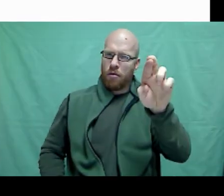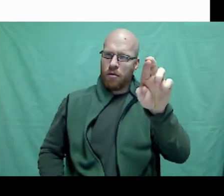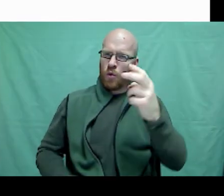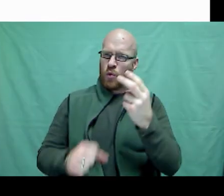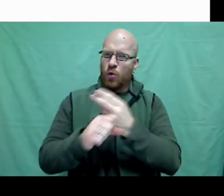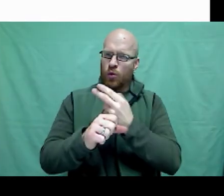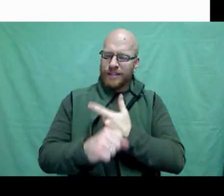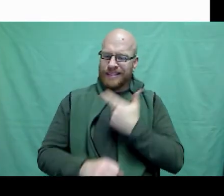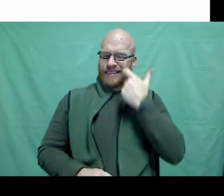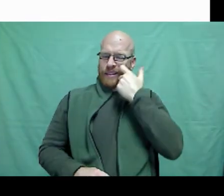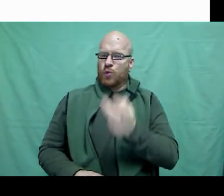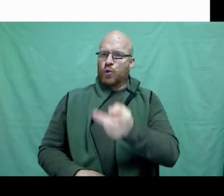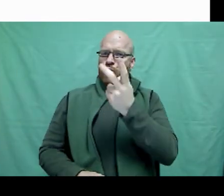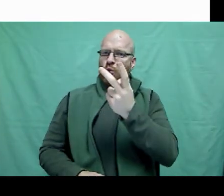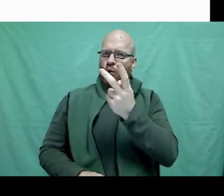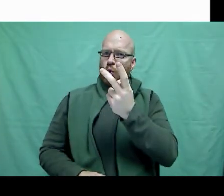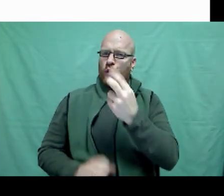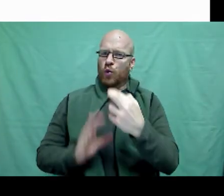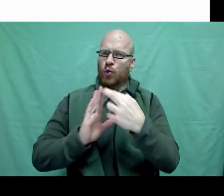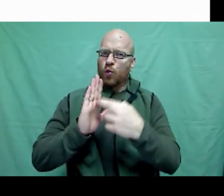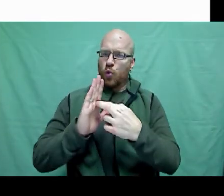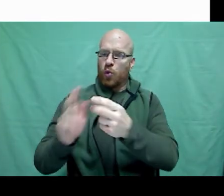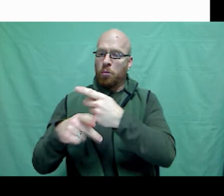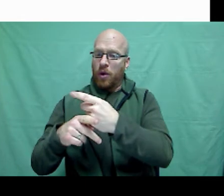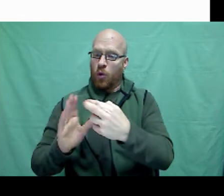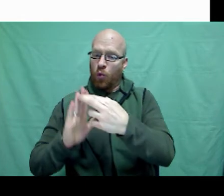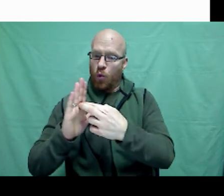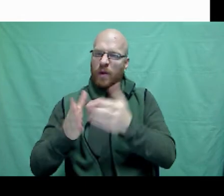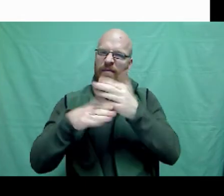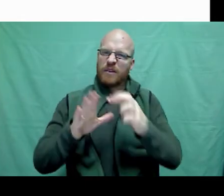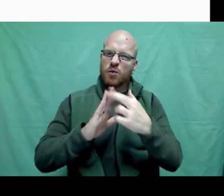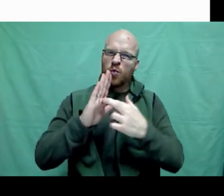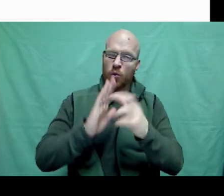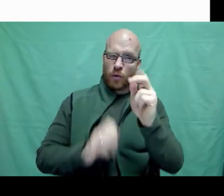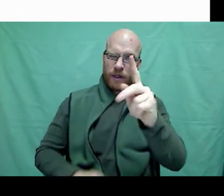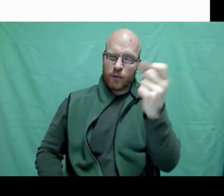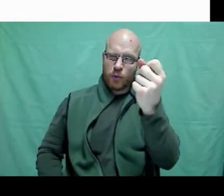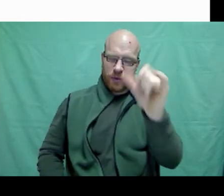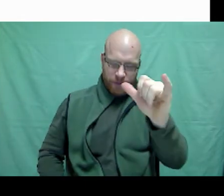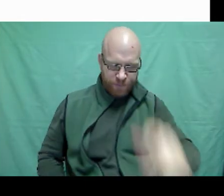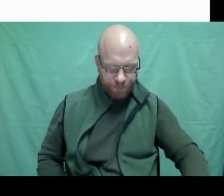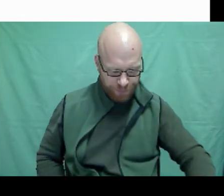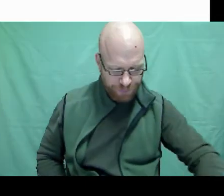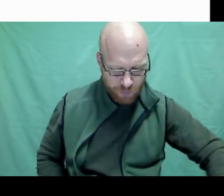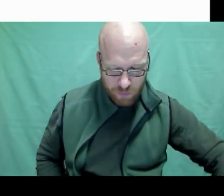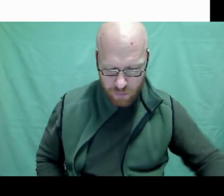down radicals using our two rules we just learned, the equation rule and the multiplication rule.